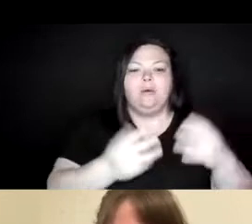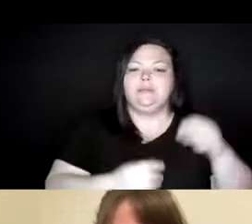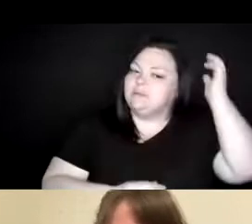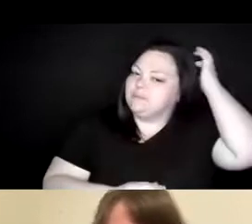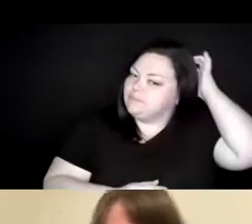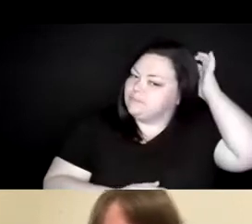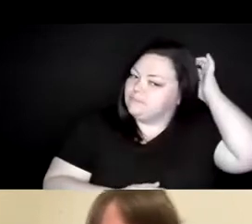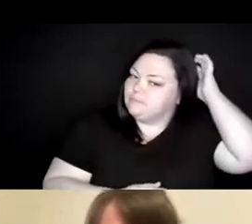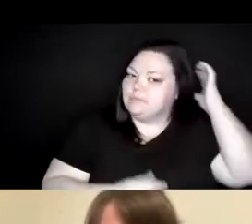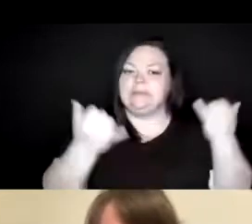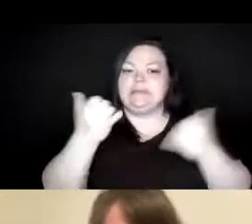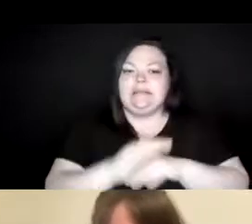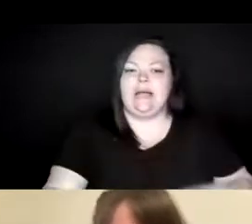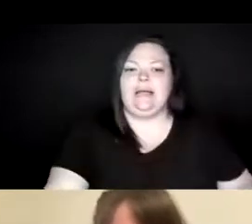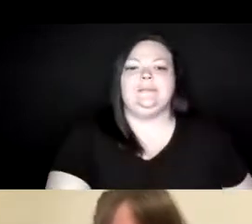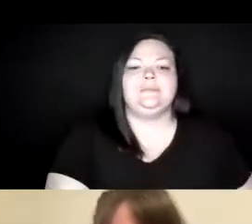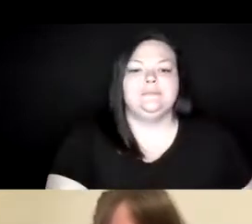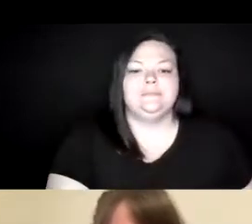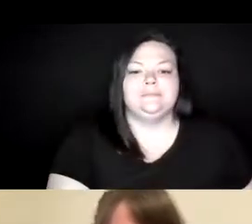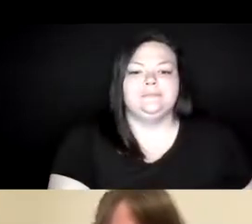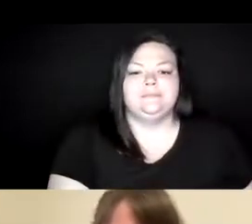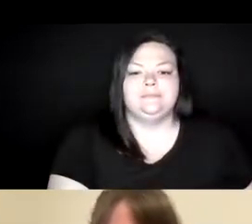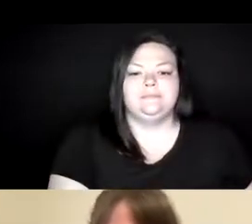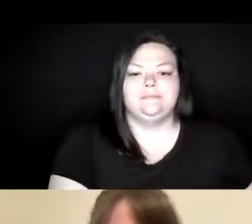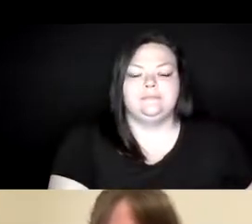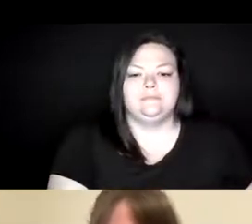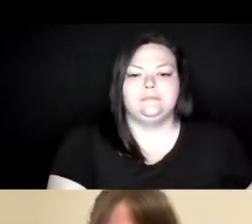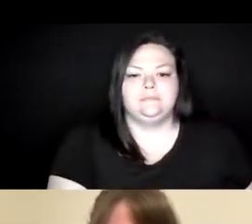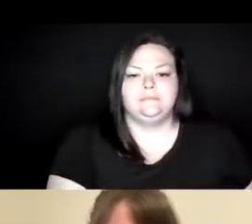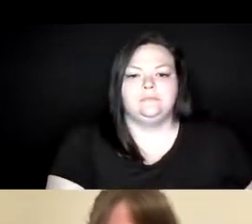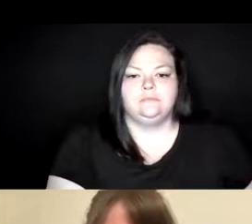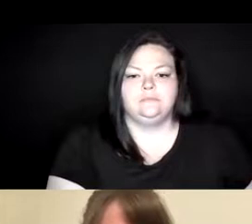So tonight you'll have an access document there we're going to hear from Burnetta Hinterthuer